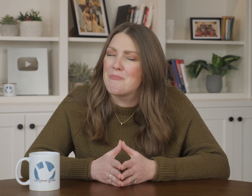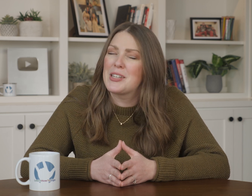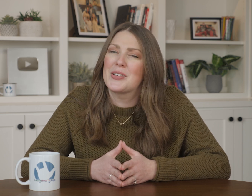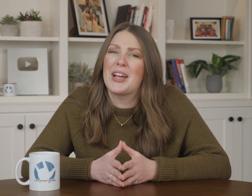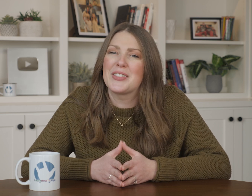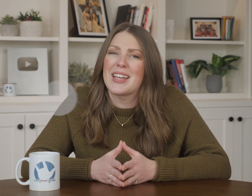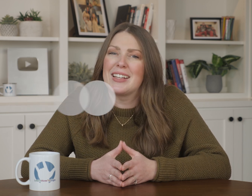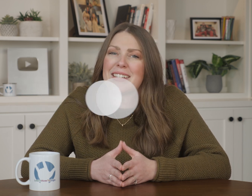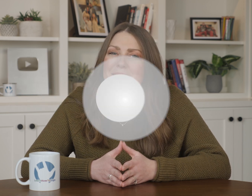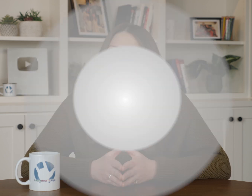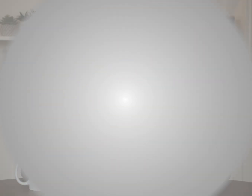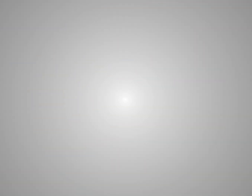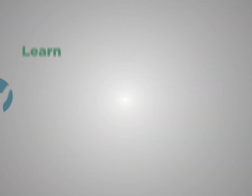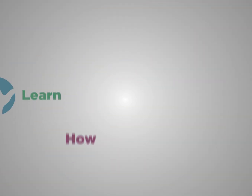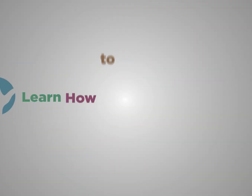mental health signs.